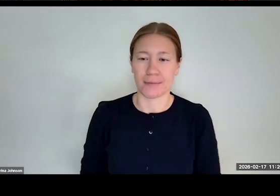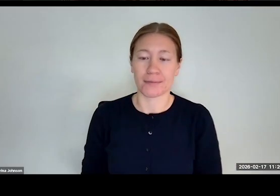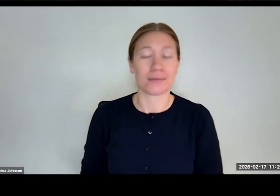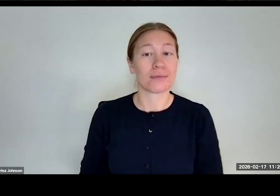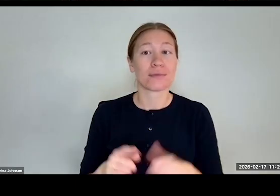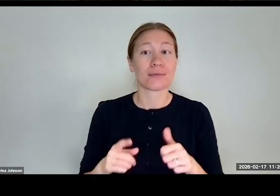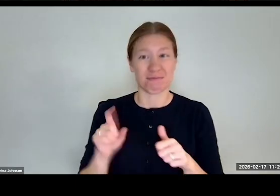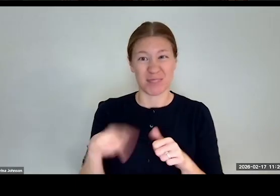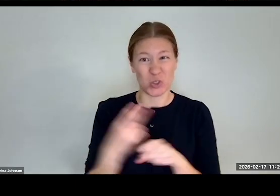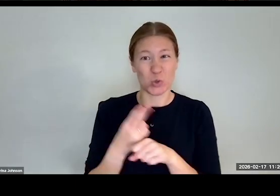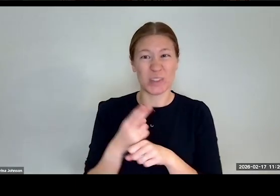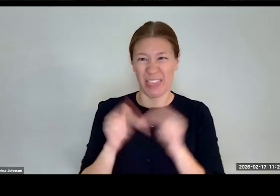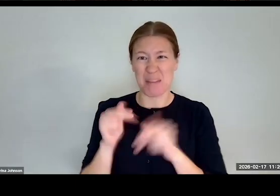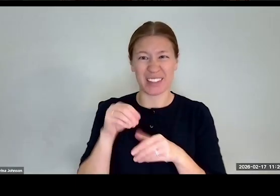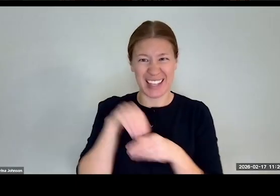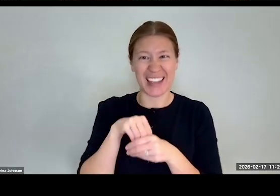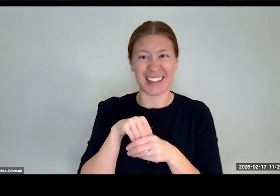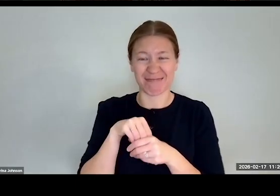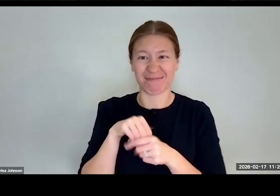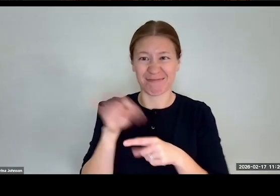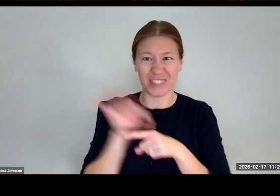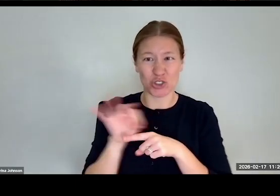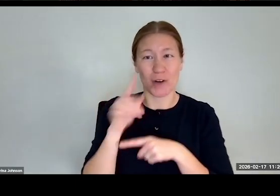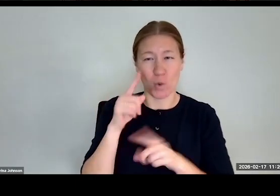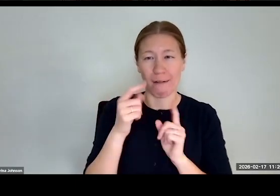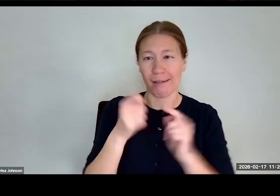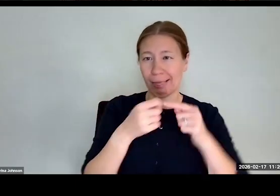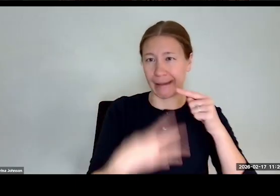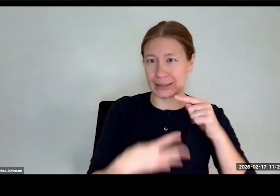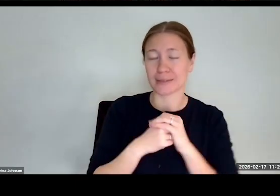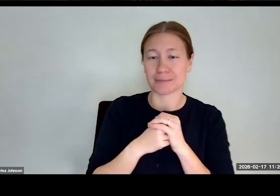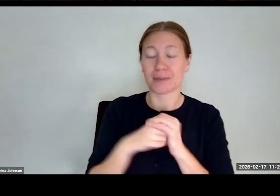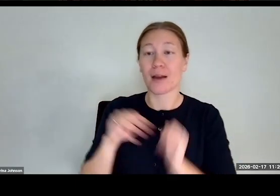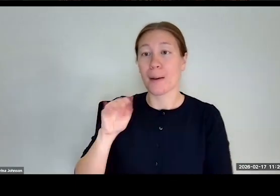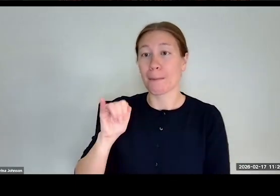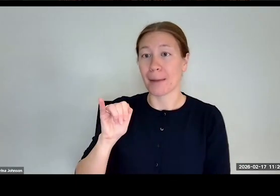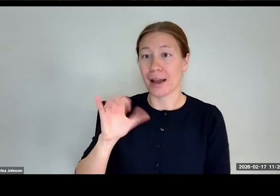function for lists. So there are in the Microsoft environment a bulleted list